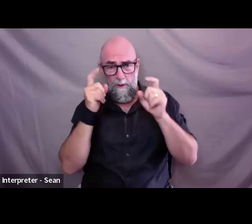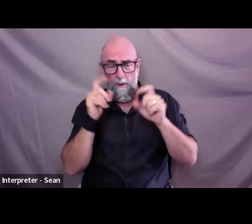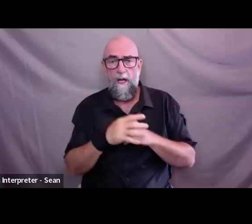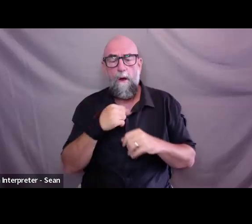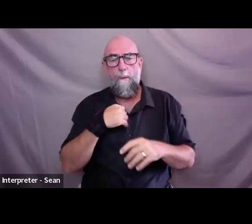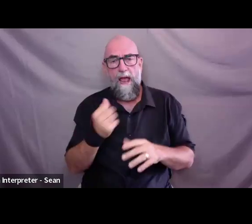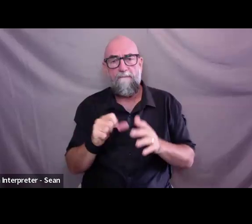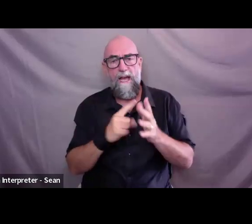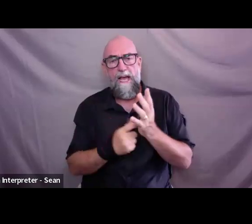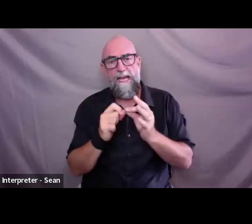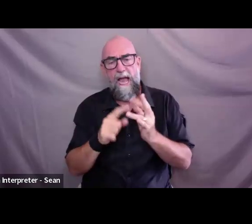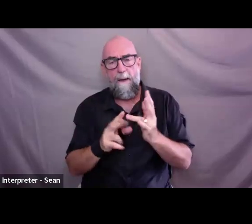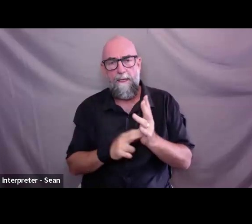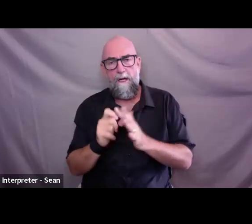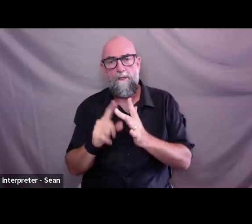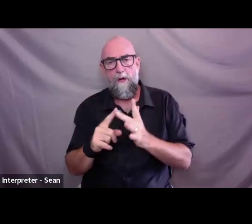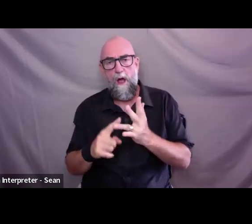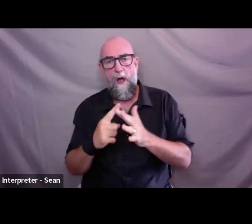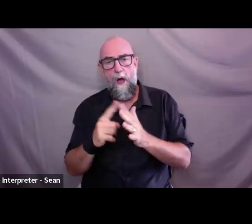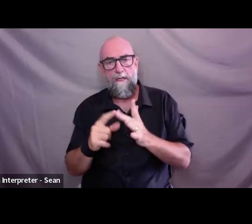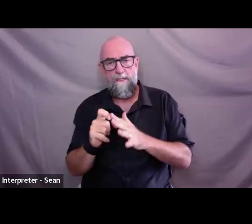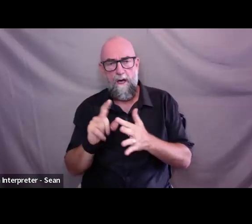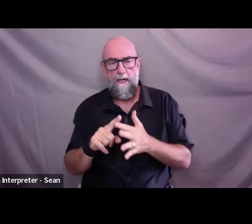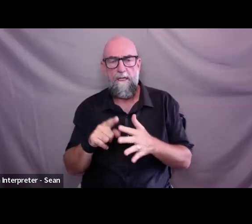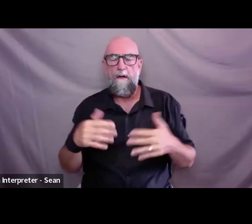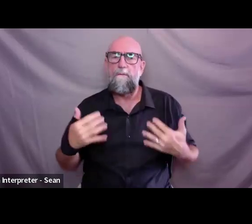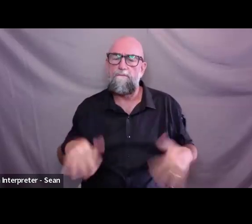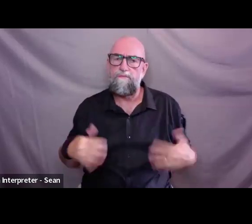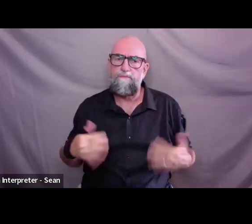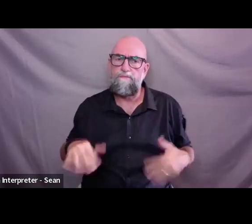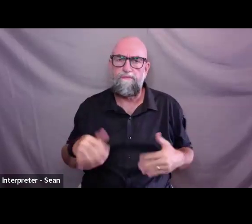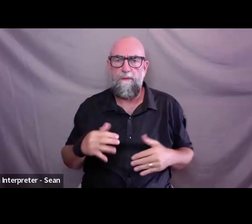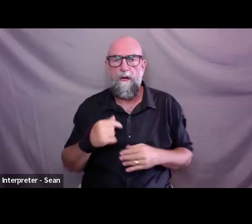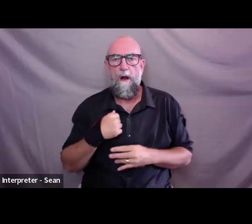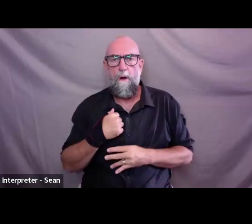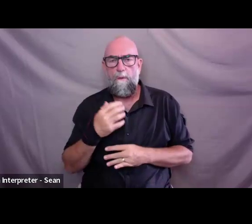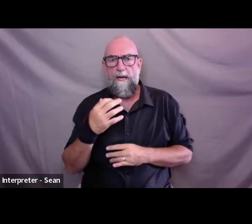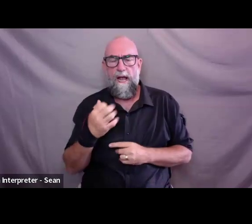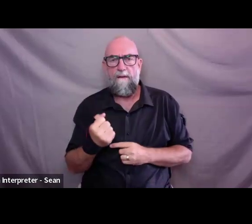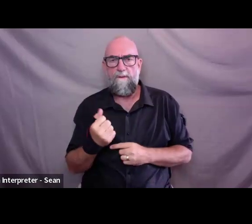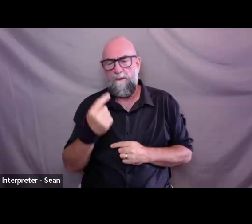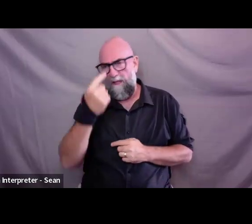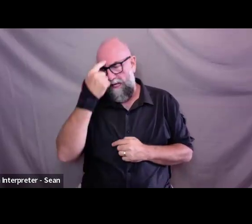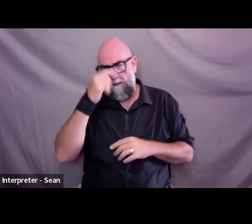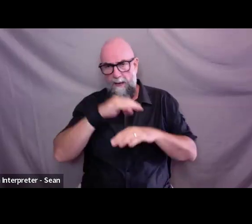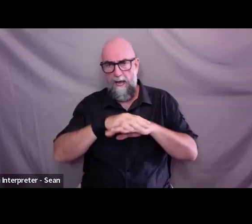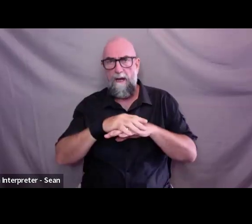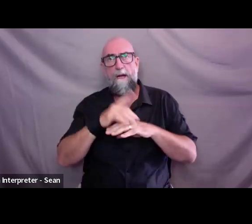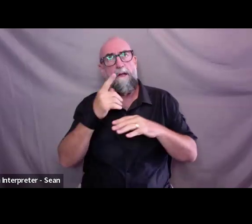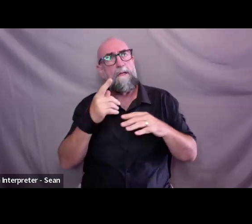really at, in a state where we don't quite know what that's going to do all of core science has